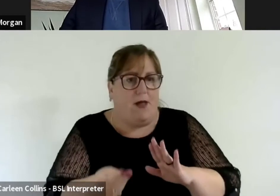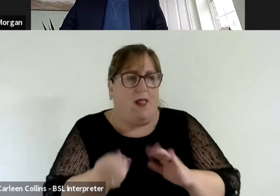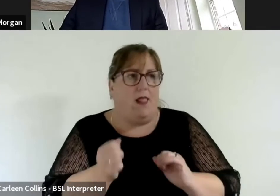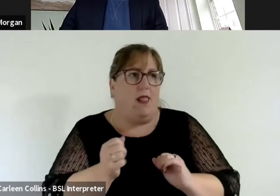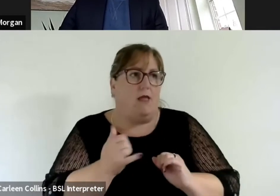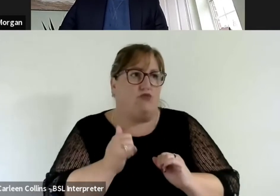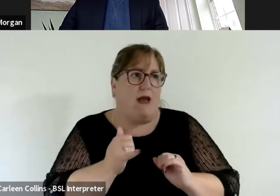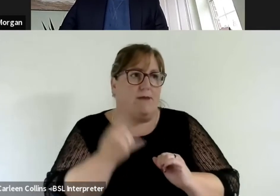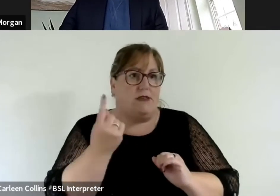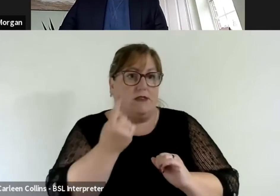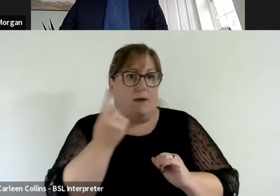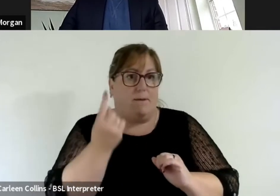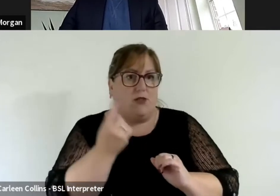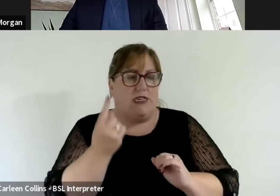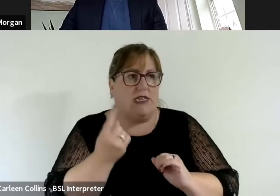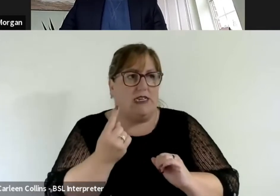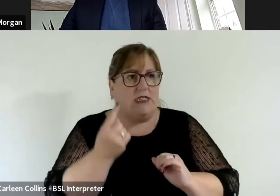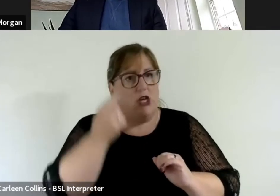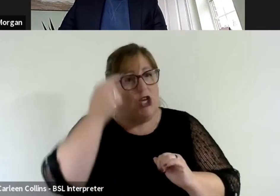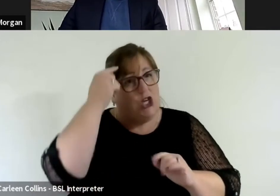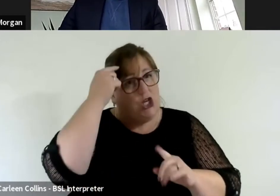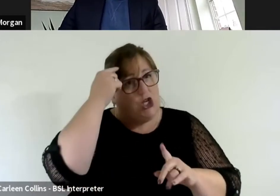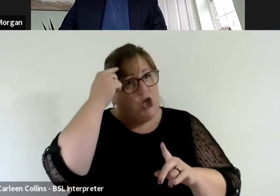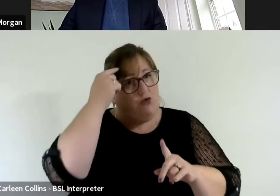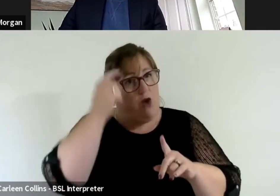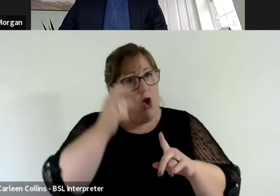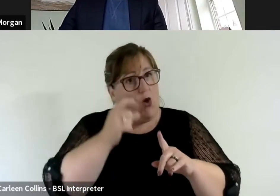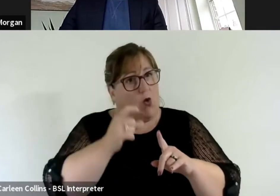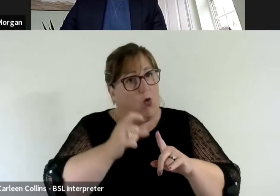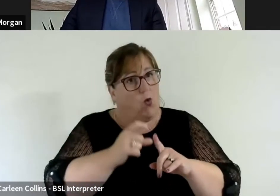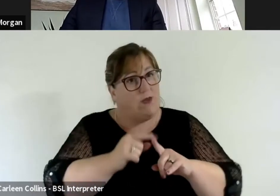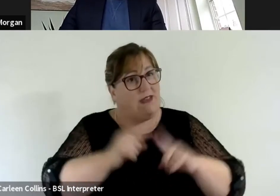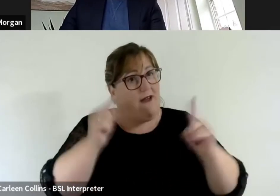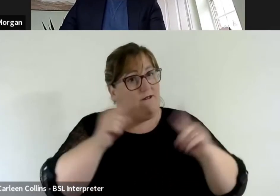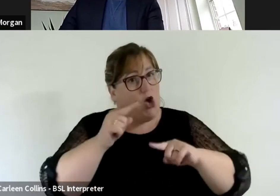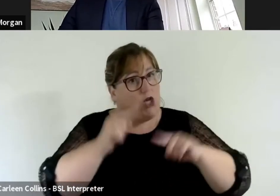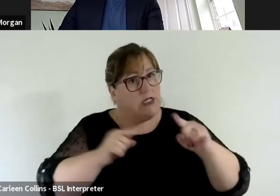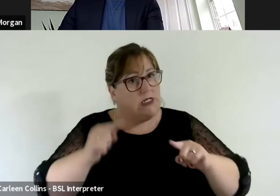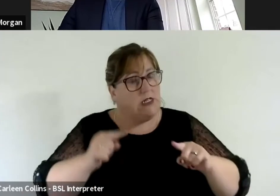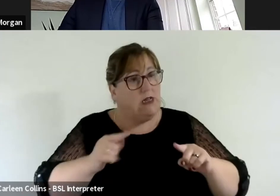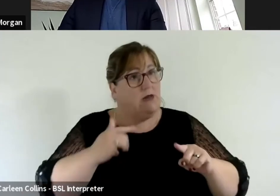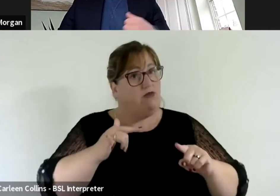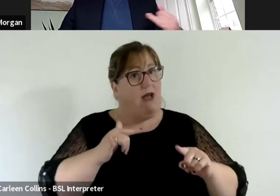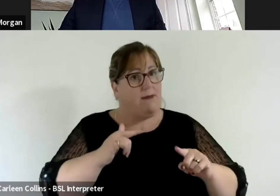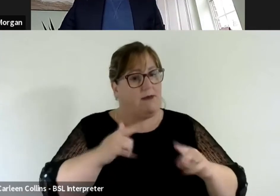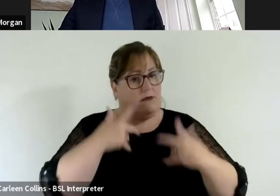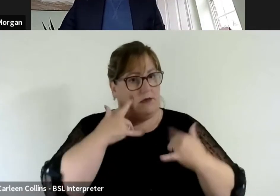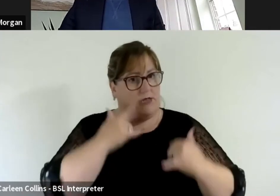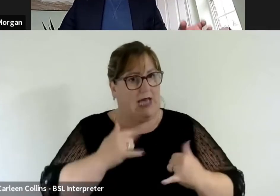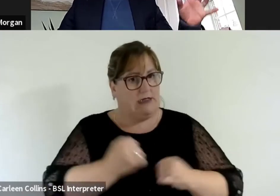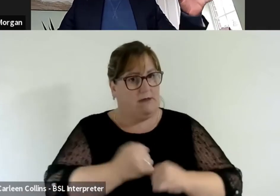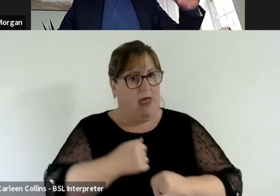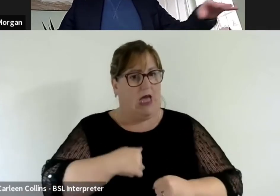have for roles.